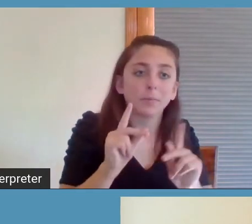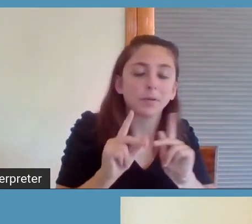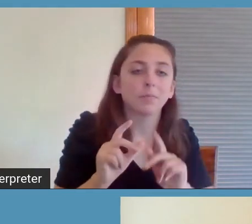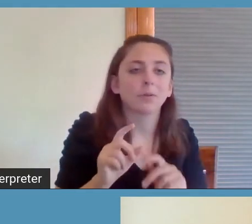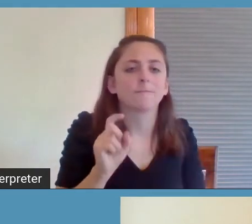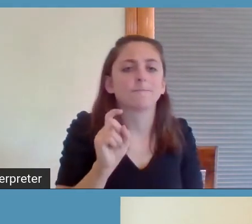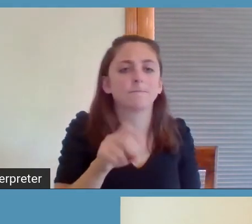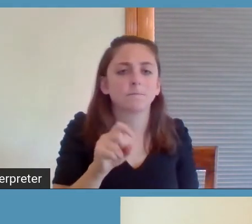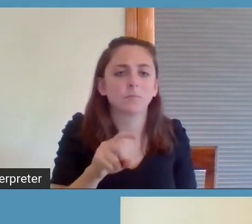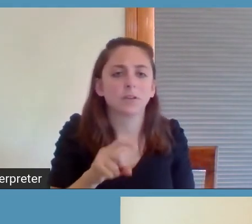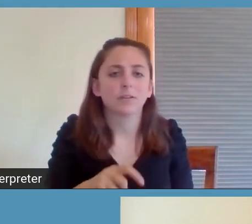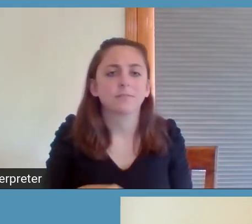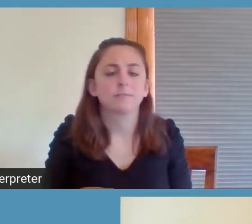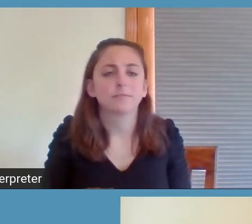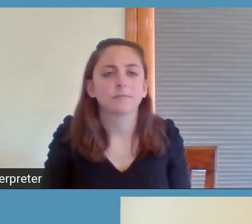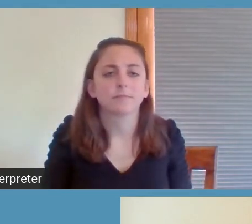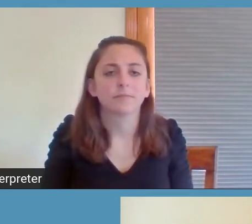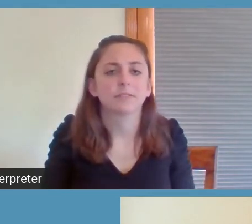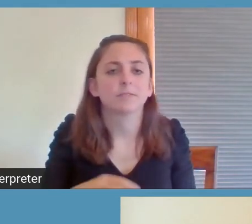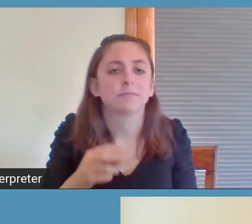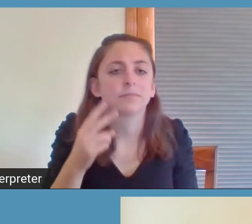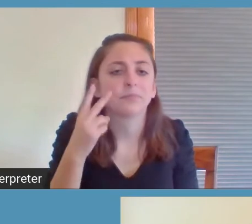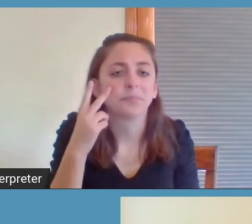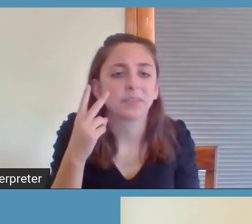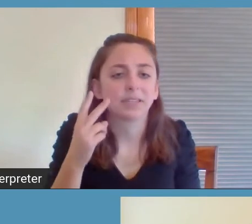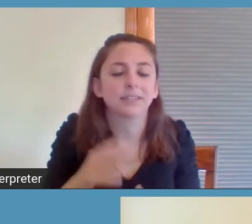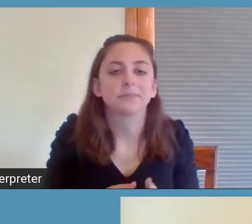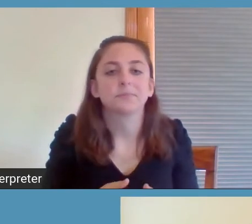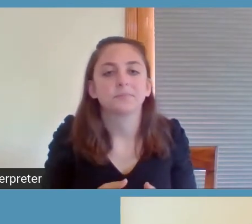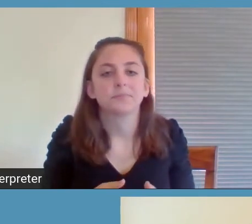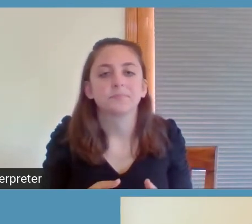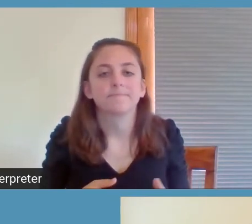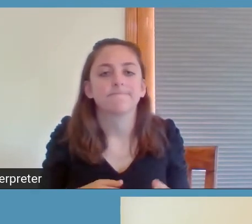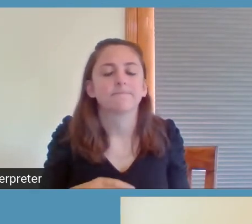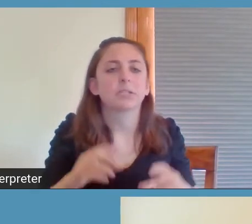view and all of them had different issues they had to be on the floor it had to be you know um with